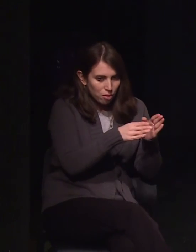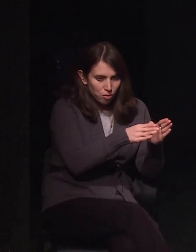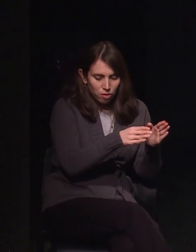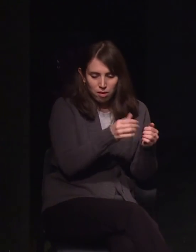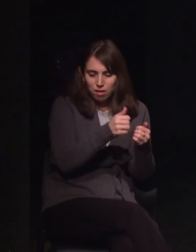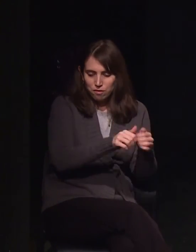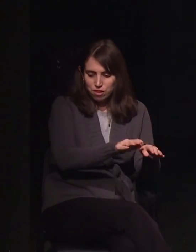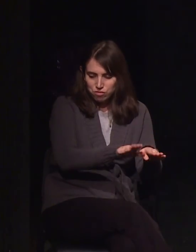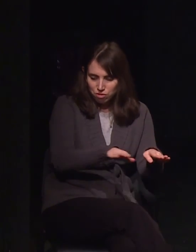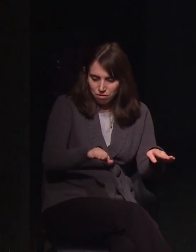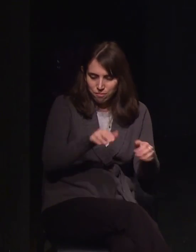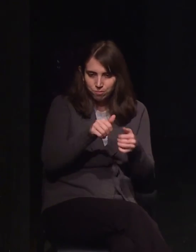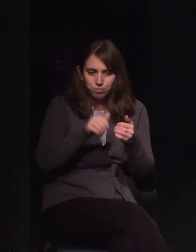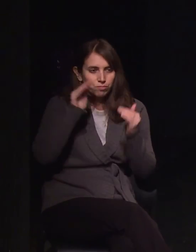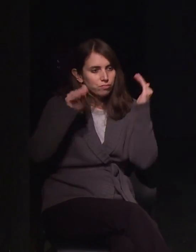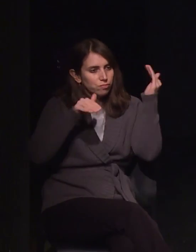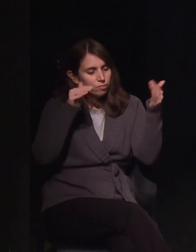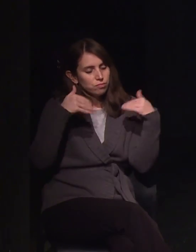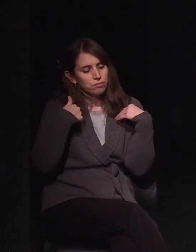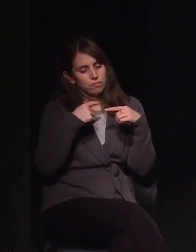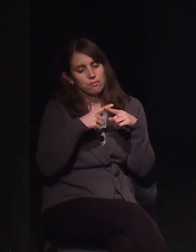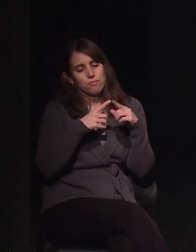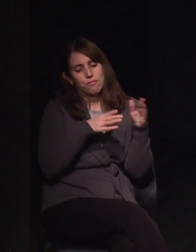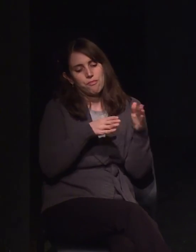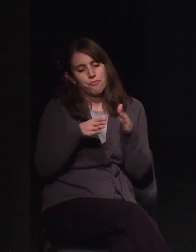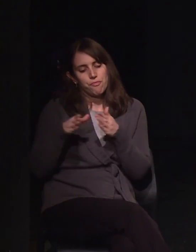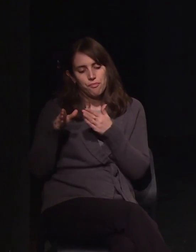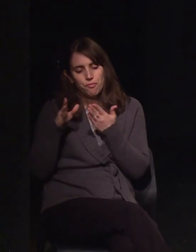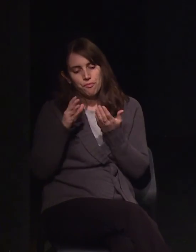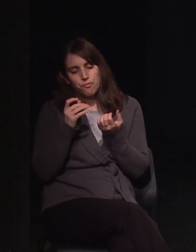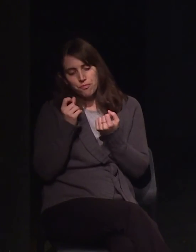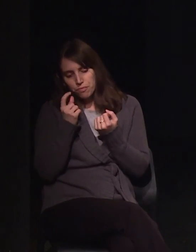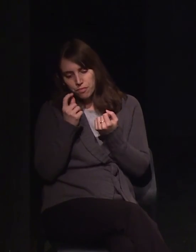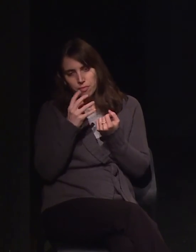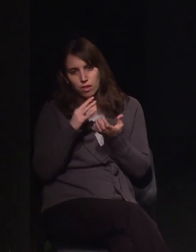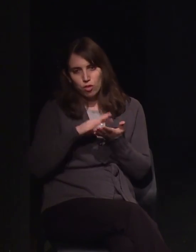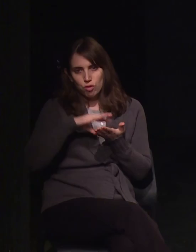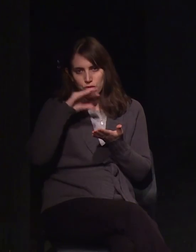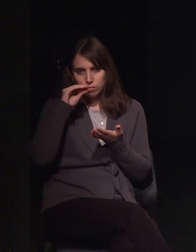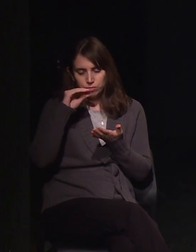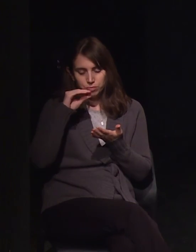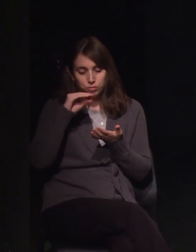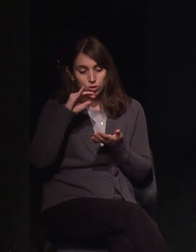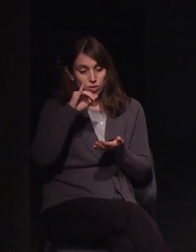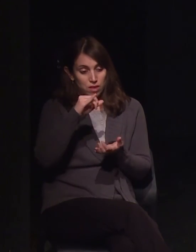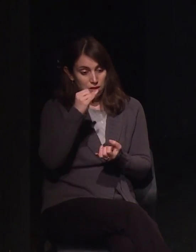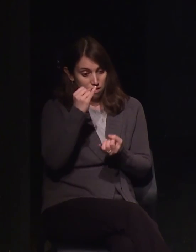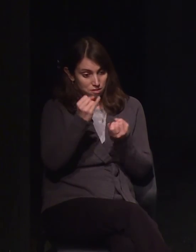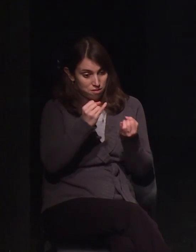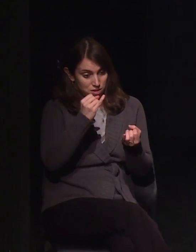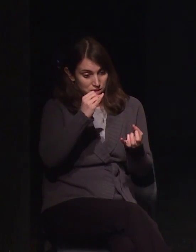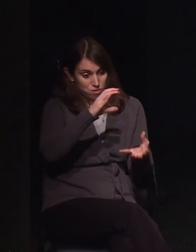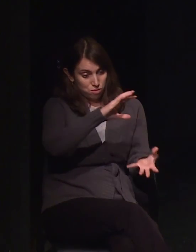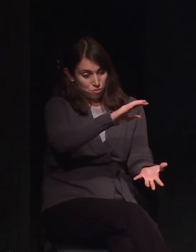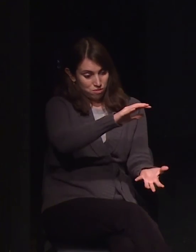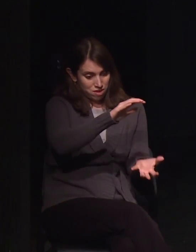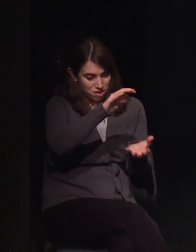has a different way to understand and learn. And when you take that as a whole and when you describe what goes on, he described artistic habits of mind.